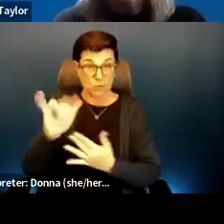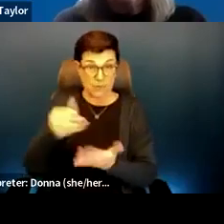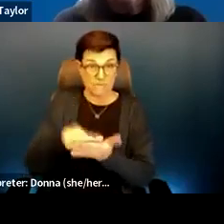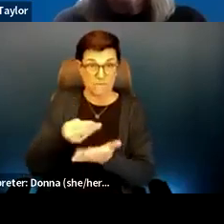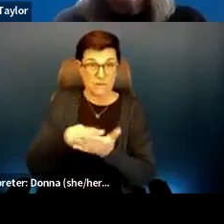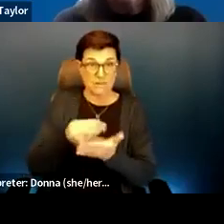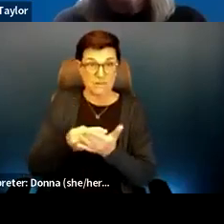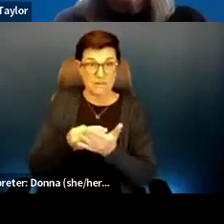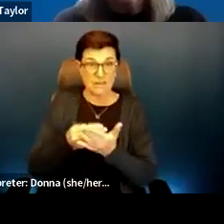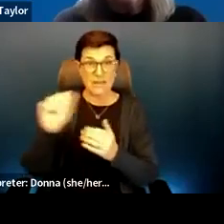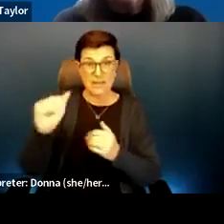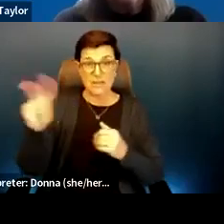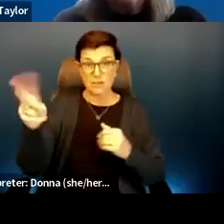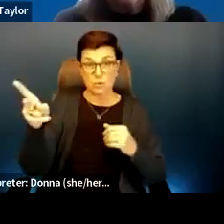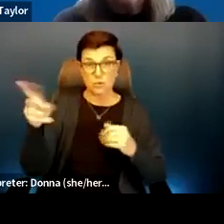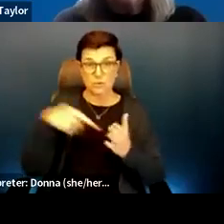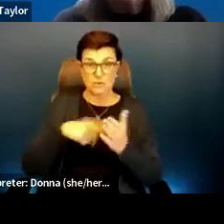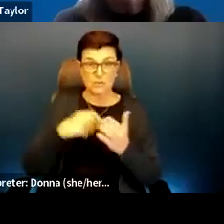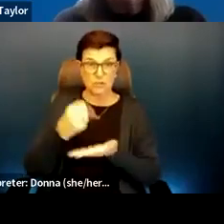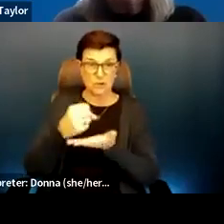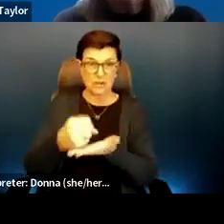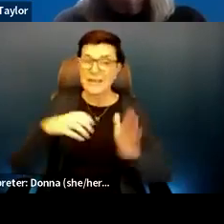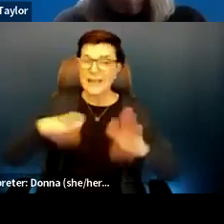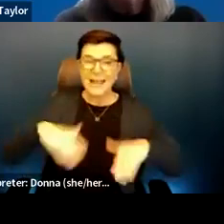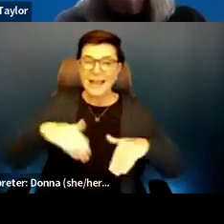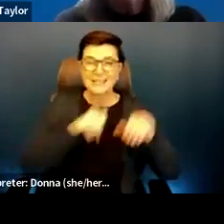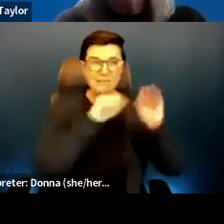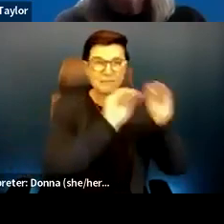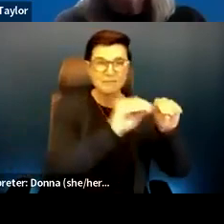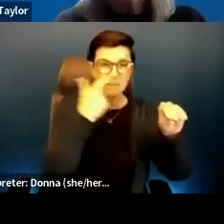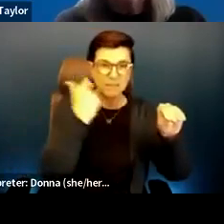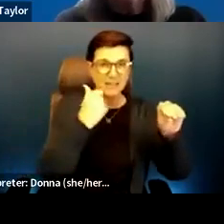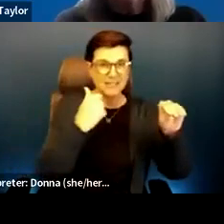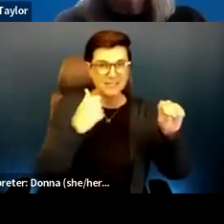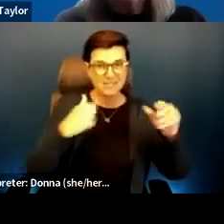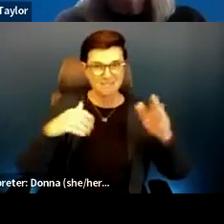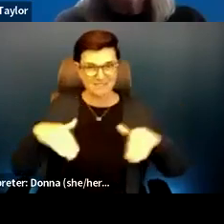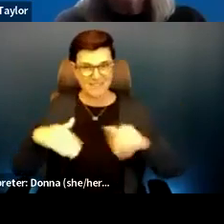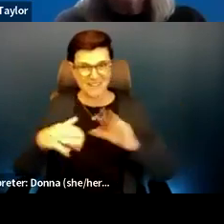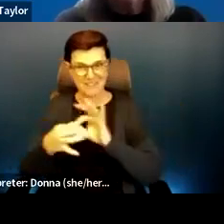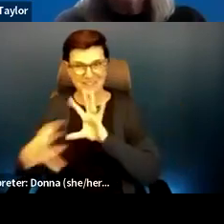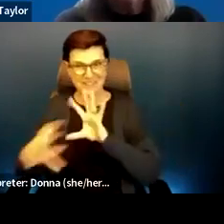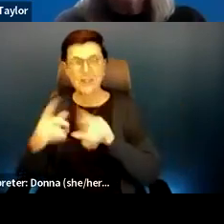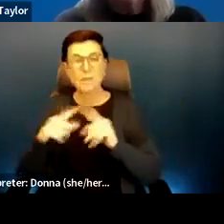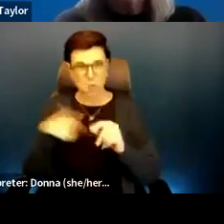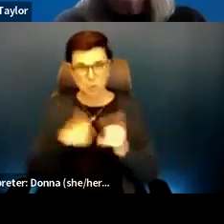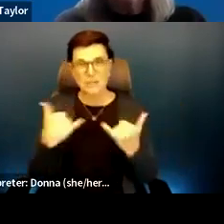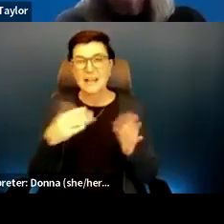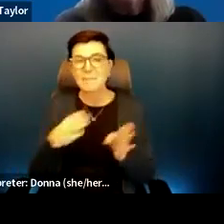So it wasn't listed because it hasn't rolled out yet, but we do have plans to roll out FY23 funding through this mechanism.